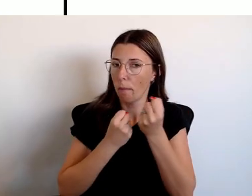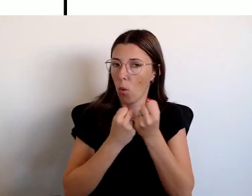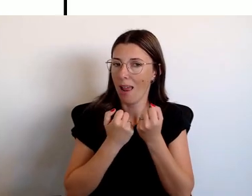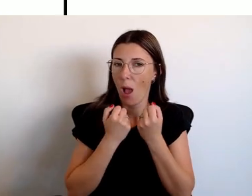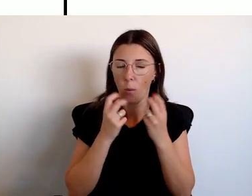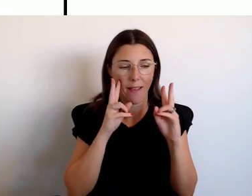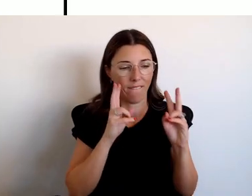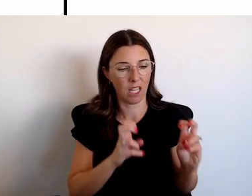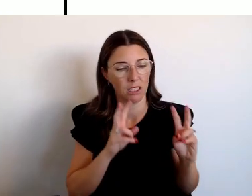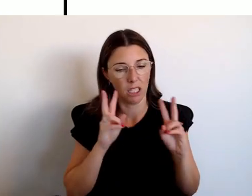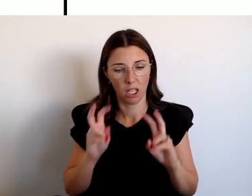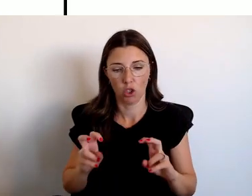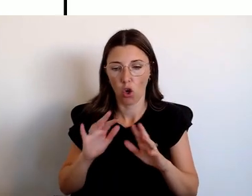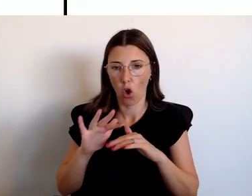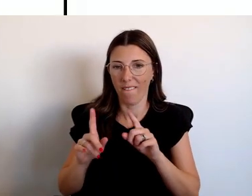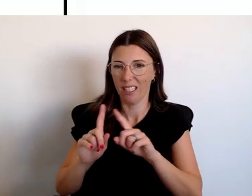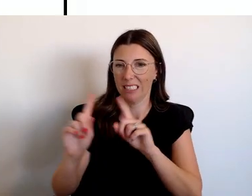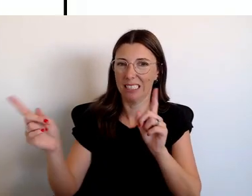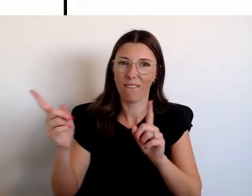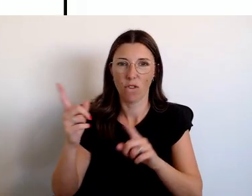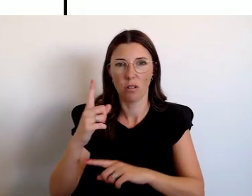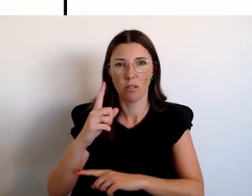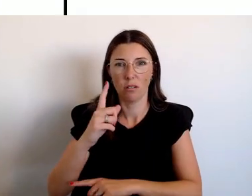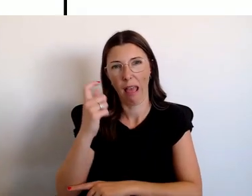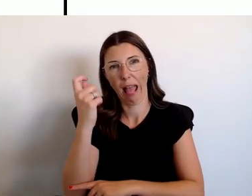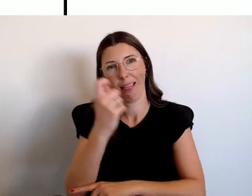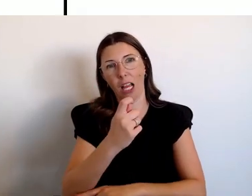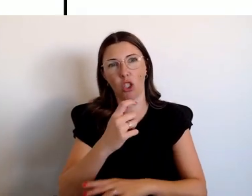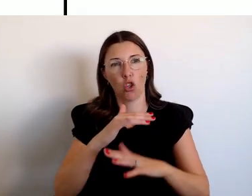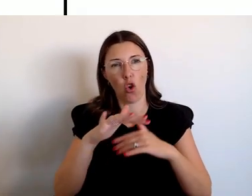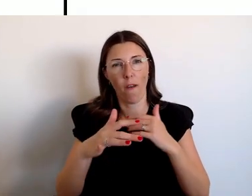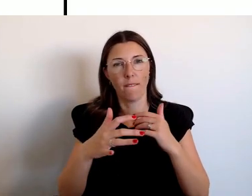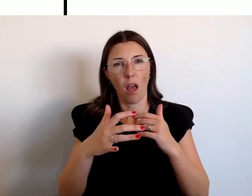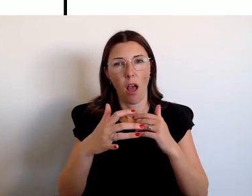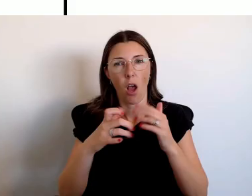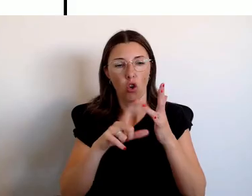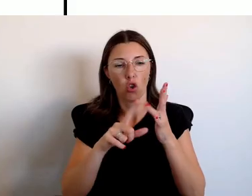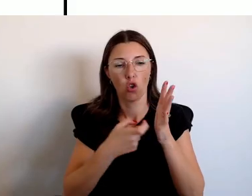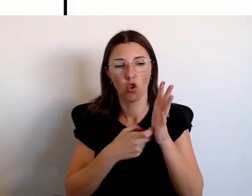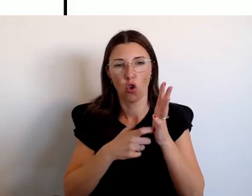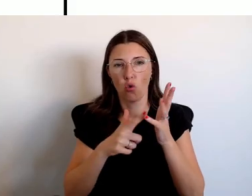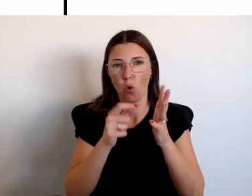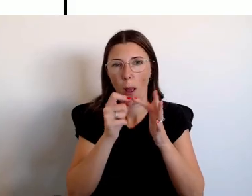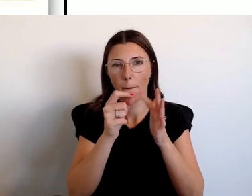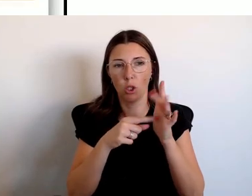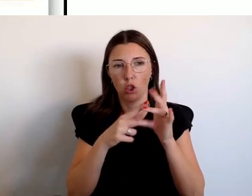investigations into allegations of corruption and misconduct. So next slide.